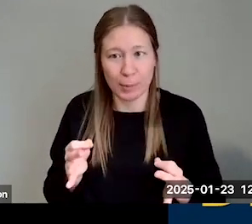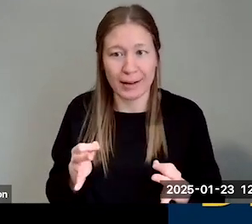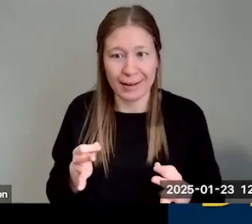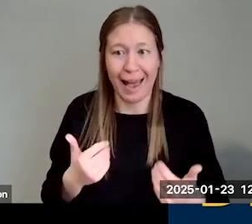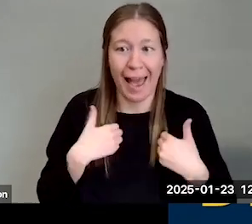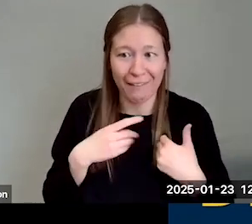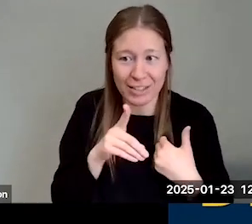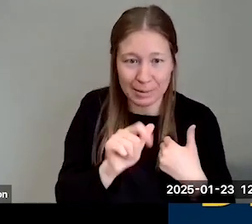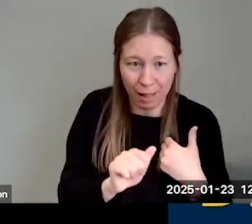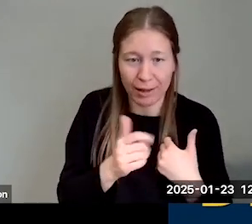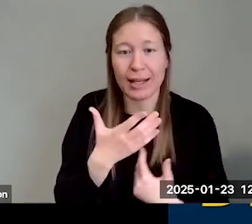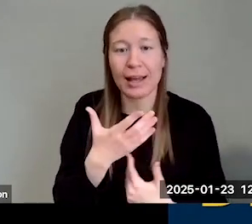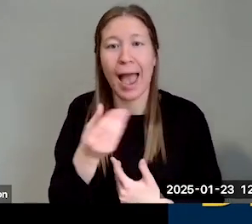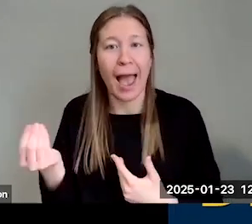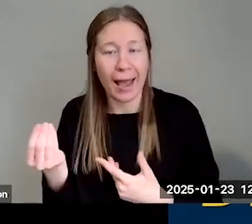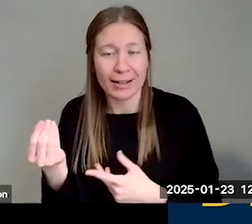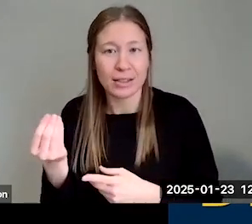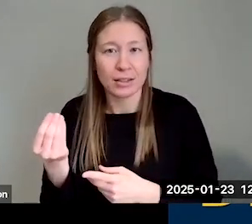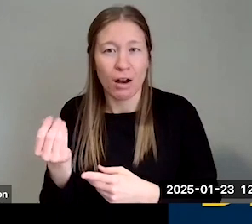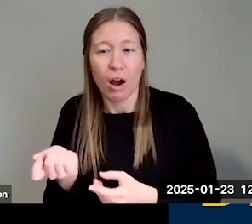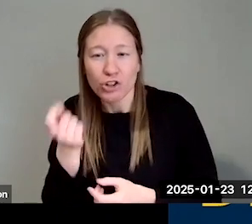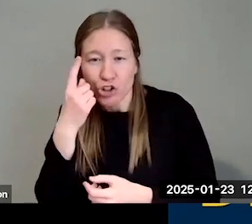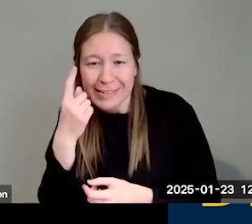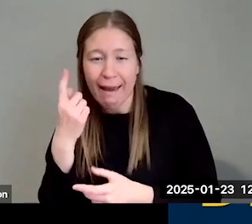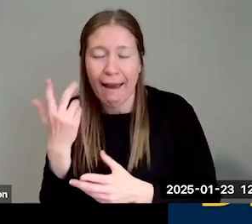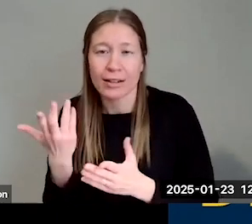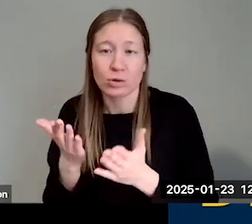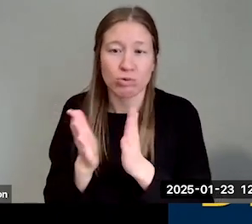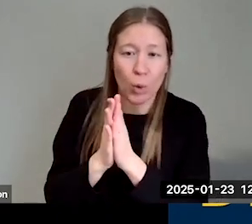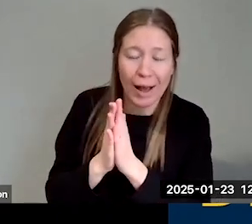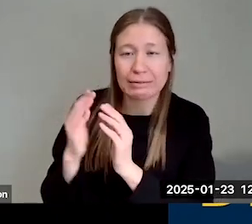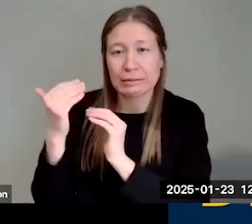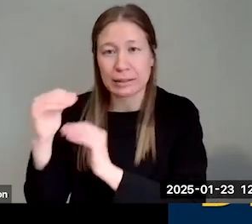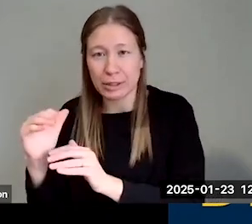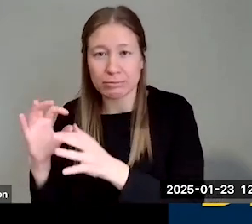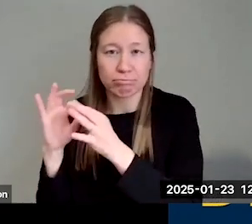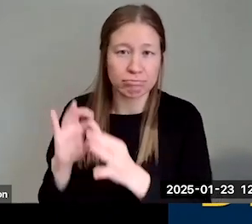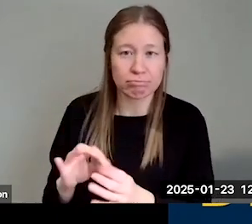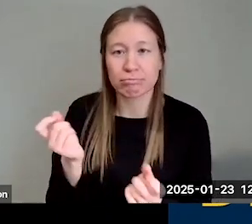the requested accommodation and limitations, keeping in mind it may not be appropriate